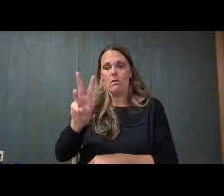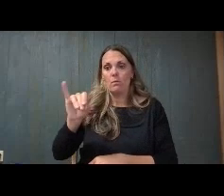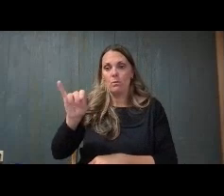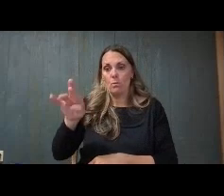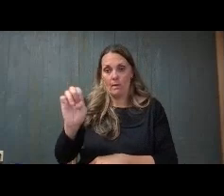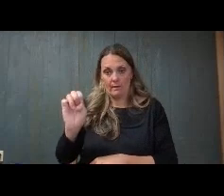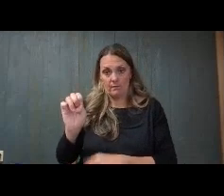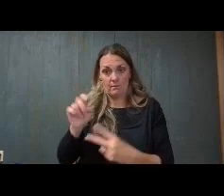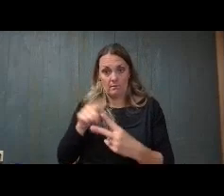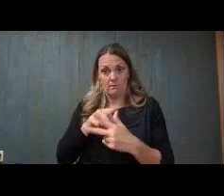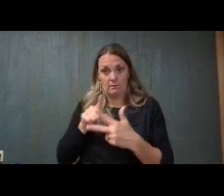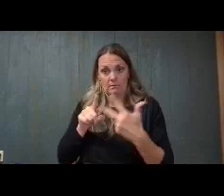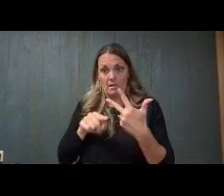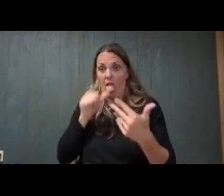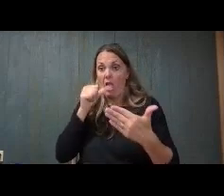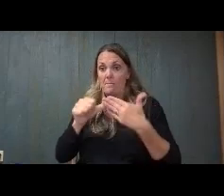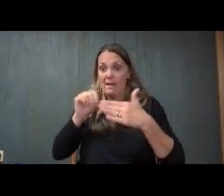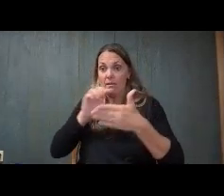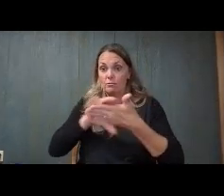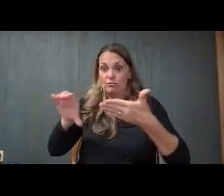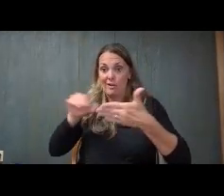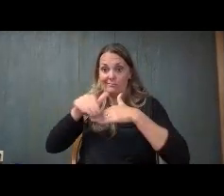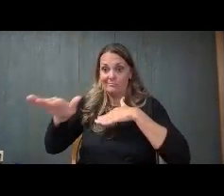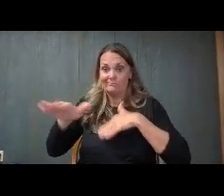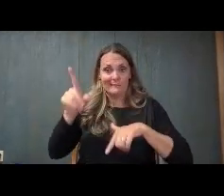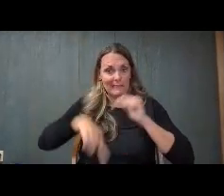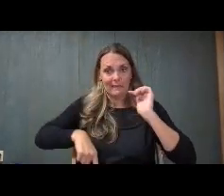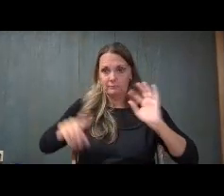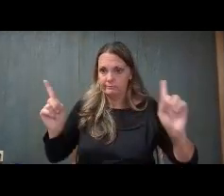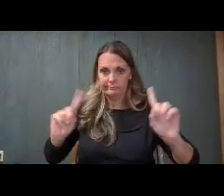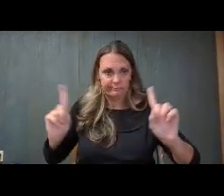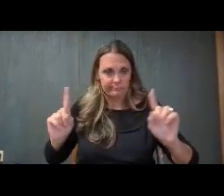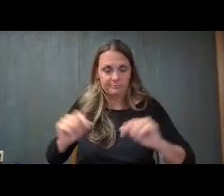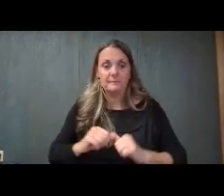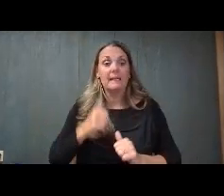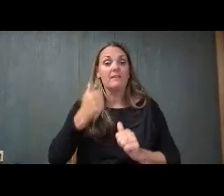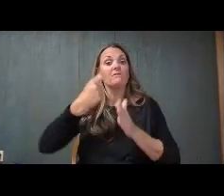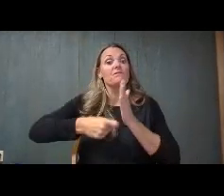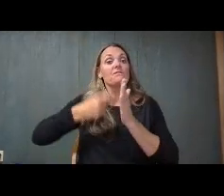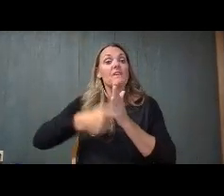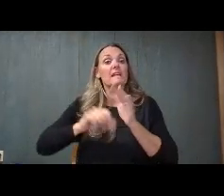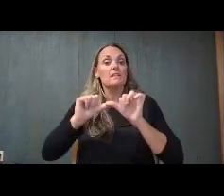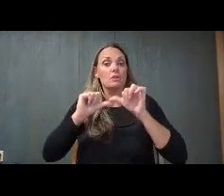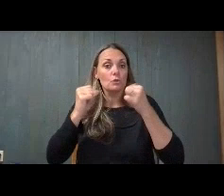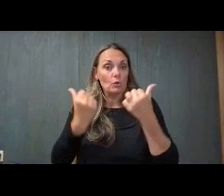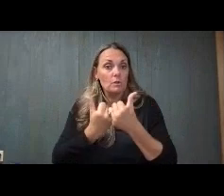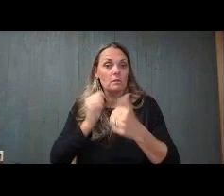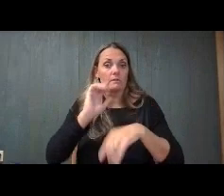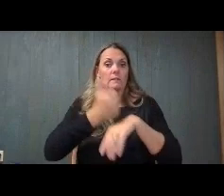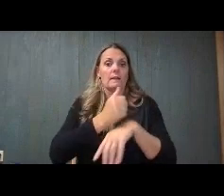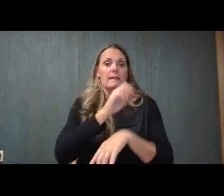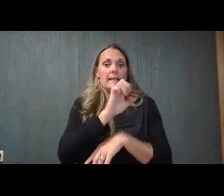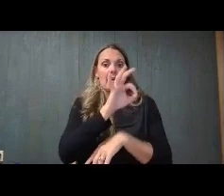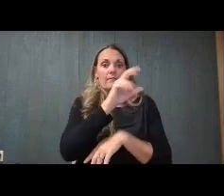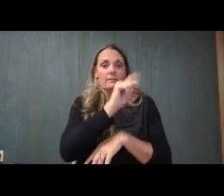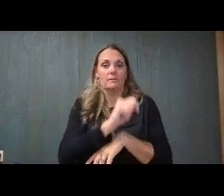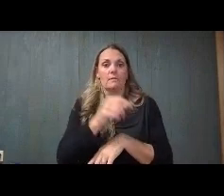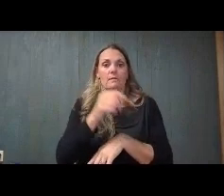You can't mail on a check. Any fees associated with initiating an FTE or an ACH or wire